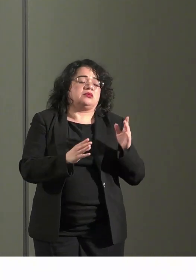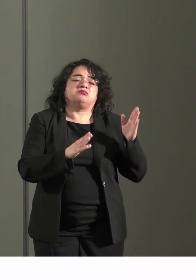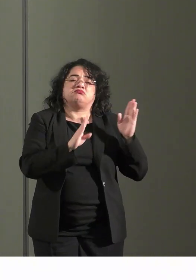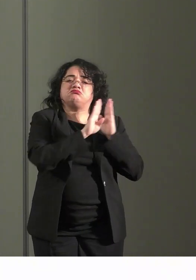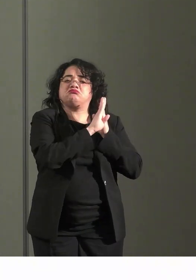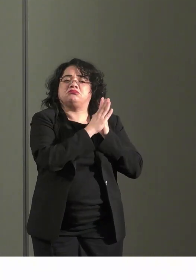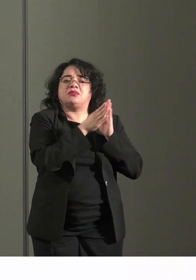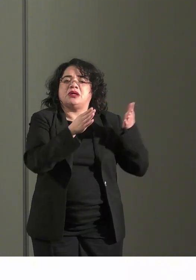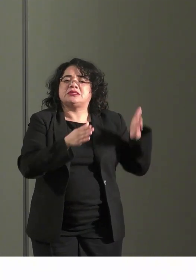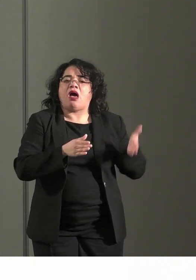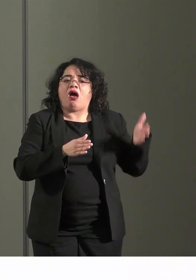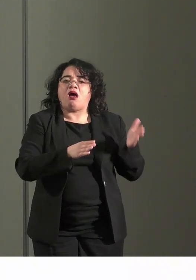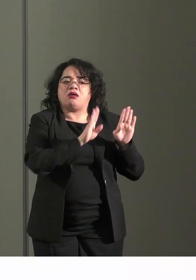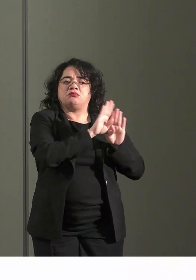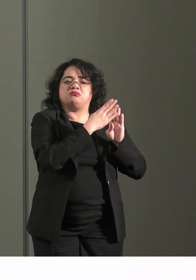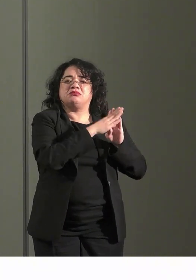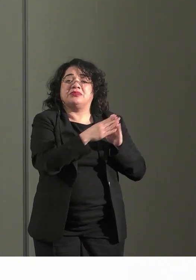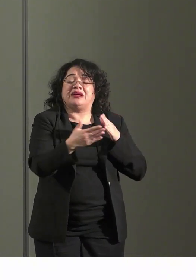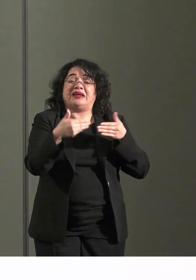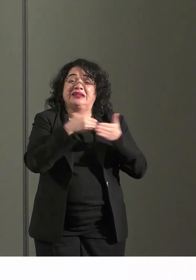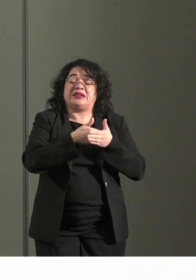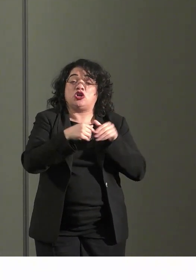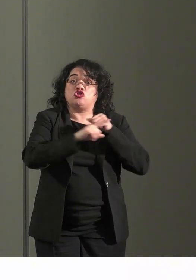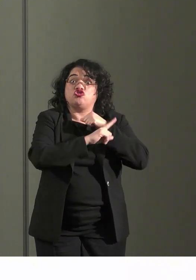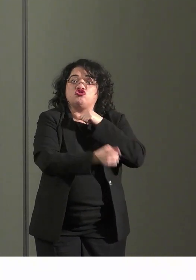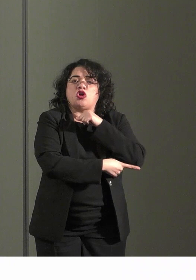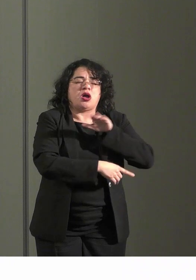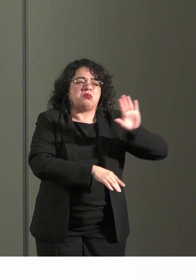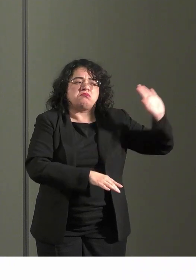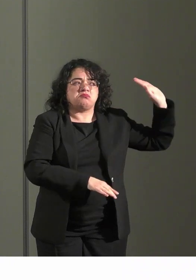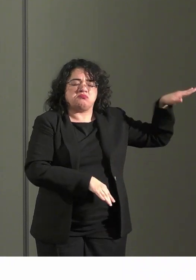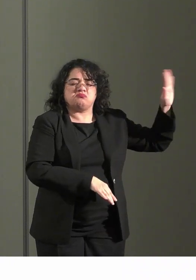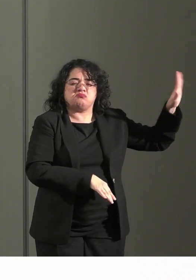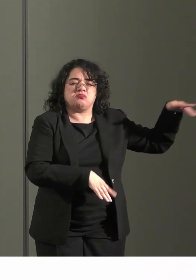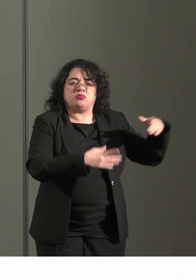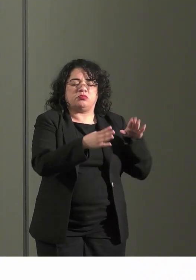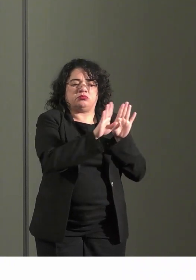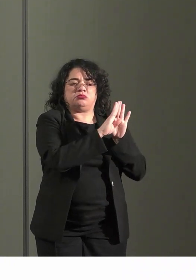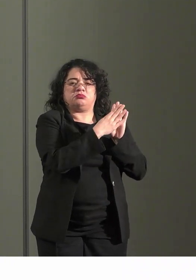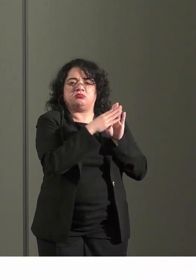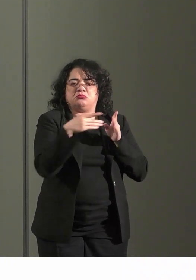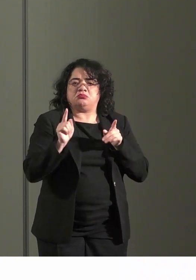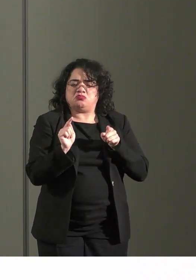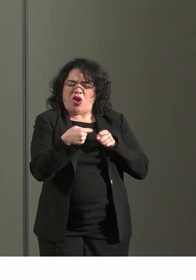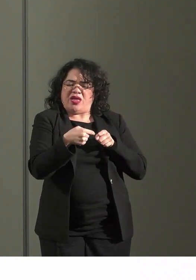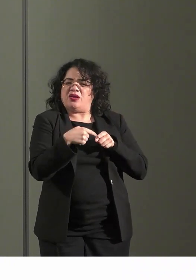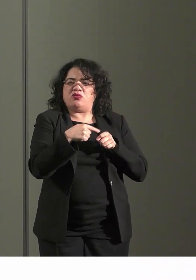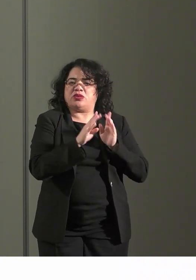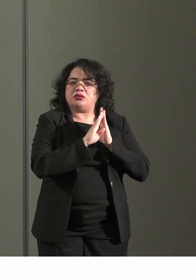side. It is not meeting the intent of the standard you could not come in and say it should be able to